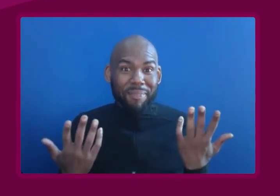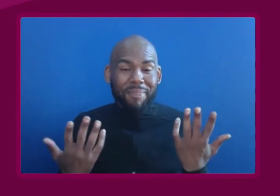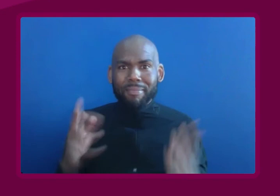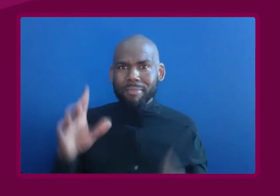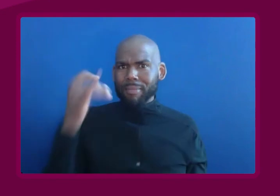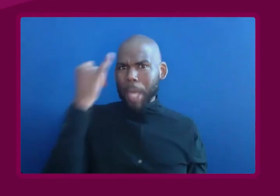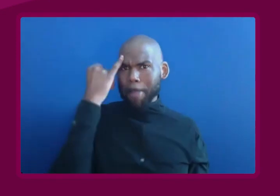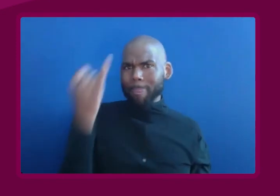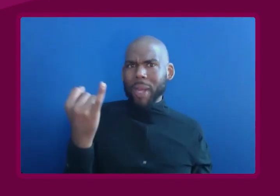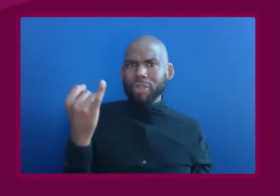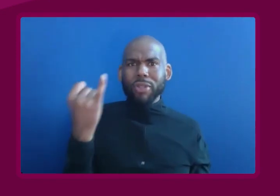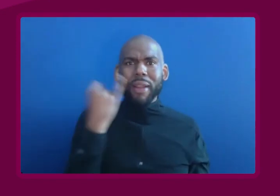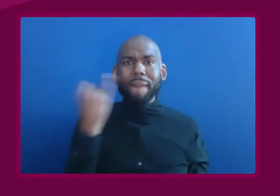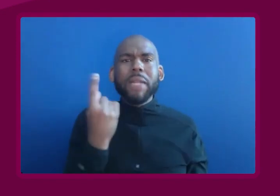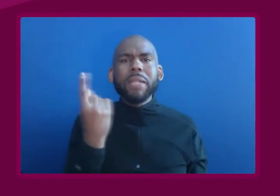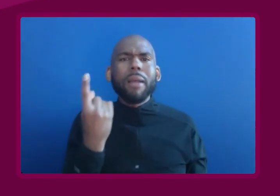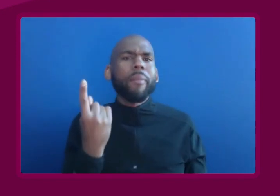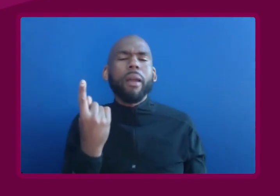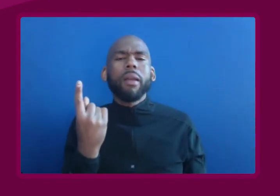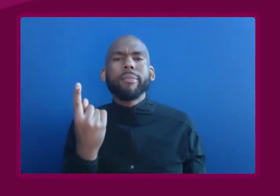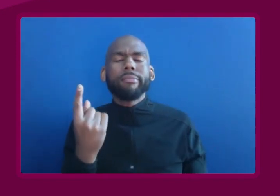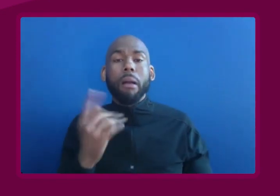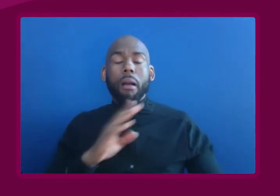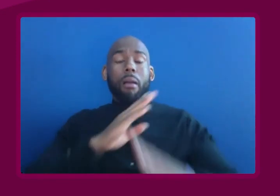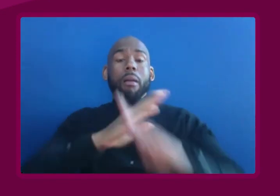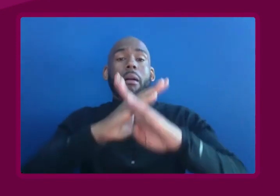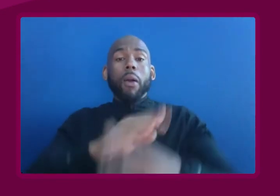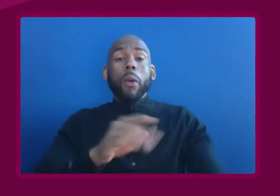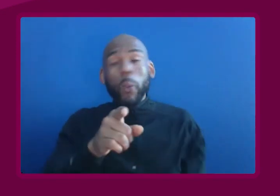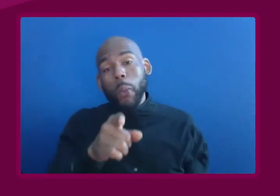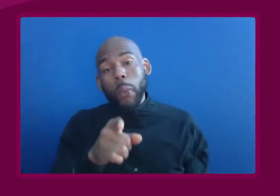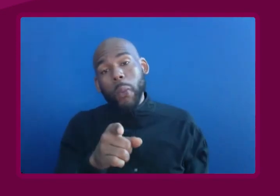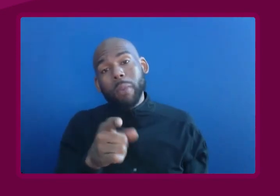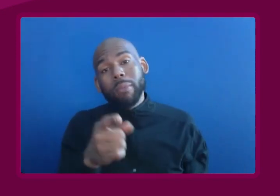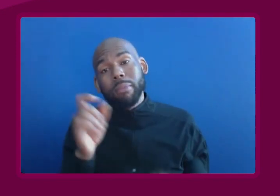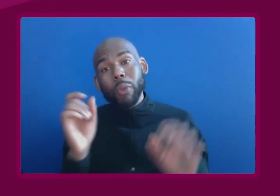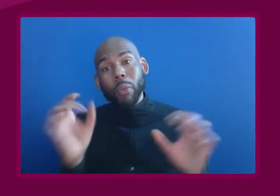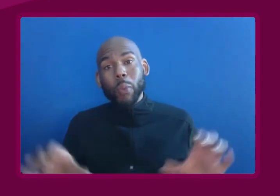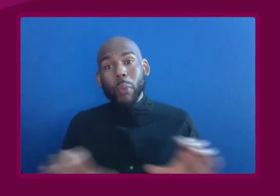I mean, imagine if something got in the way of being able to do something that was just